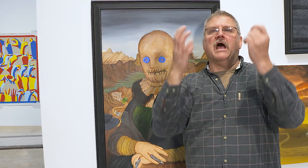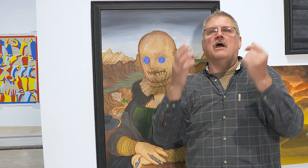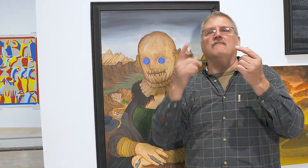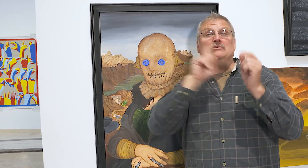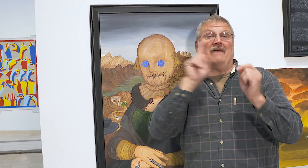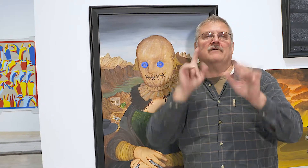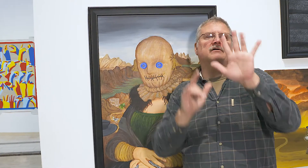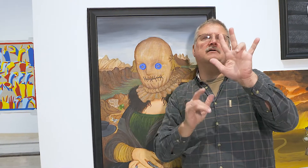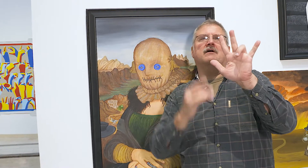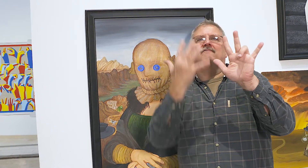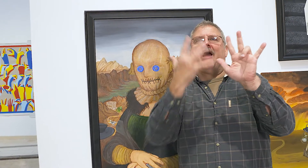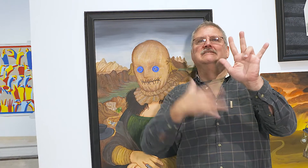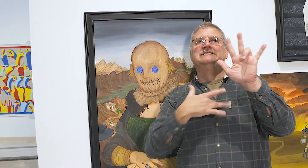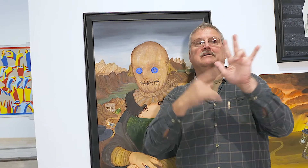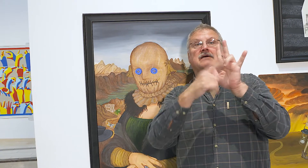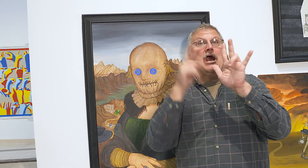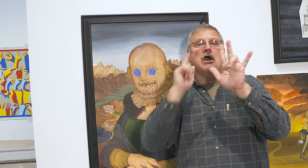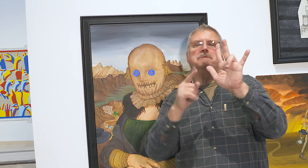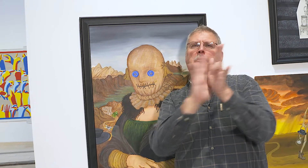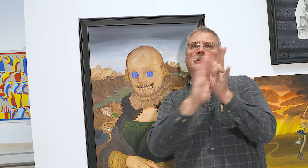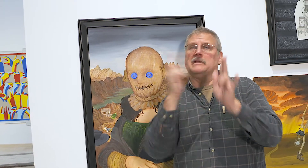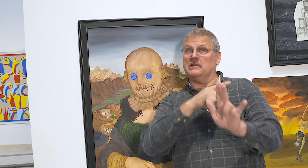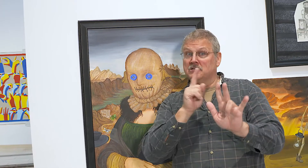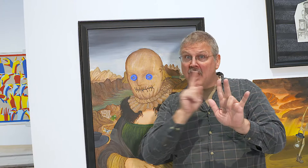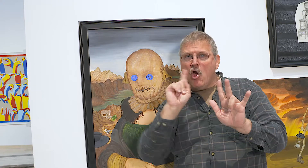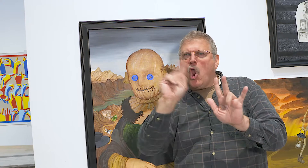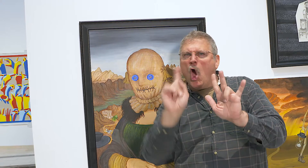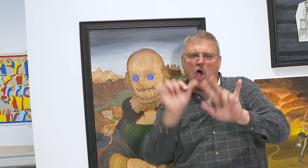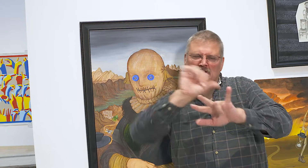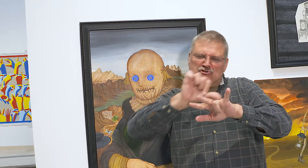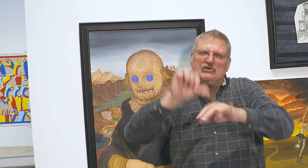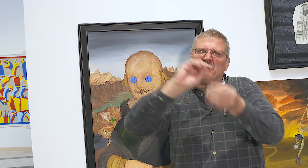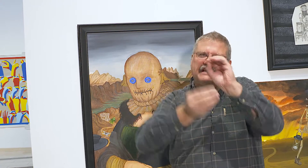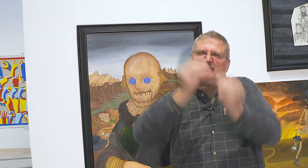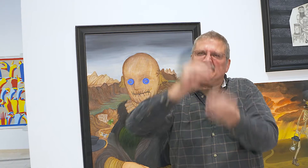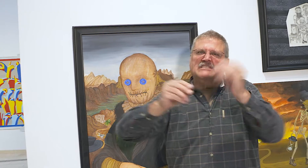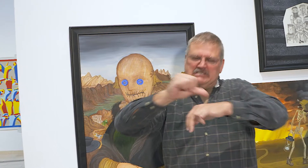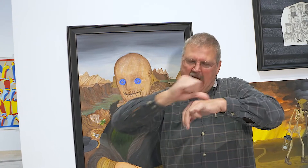In Nepal this is the sign for "deaf." There are 5 senses, and Deaf can't hear,